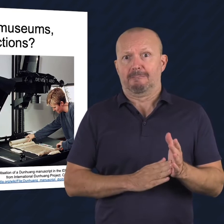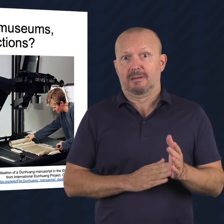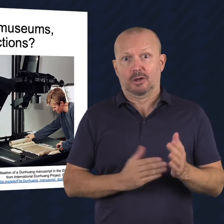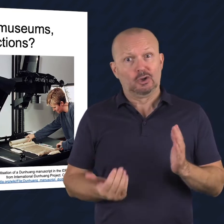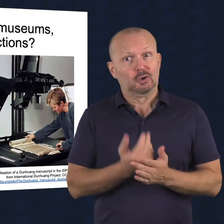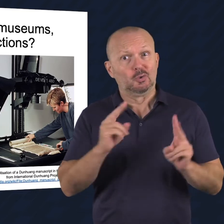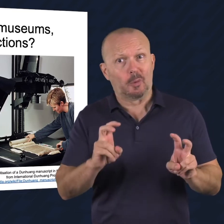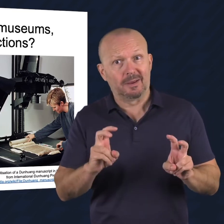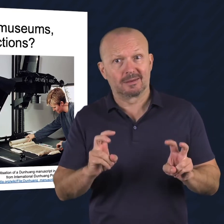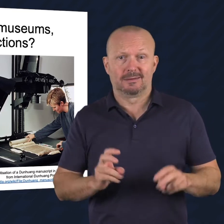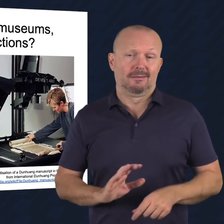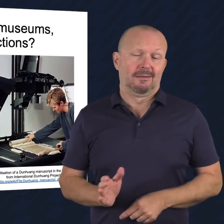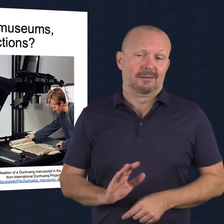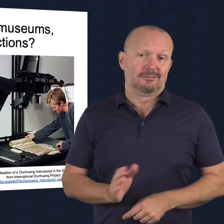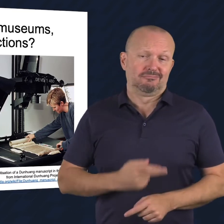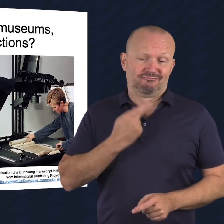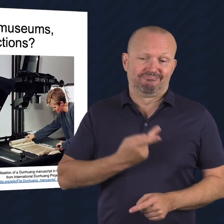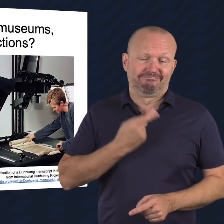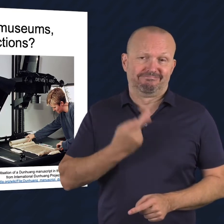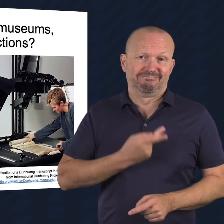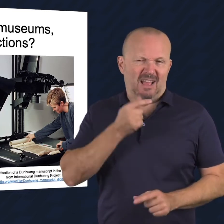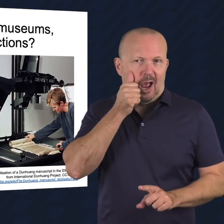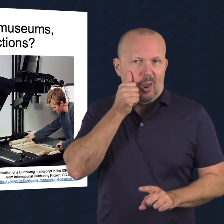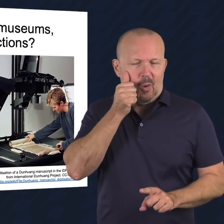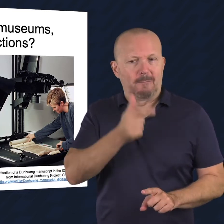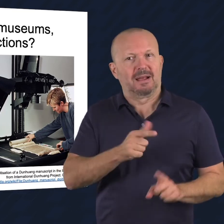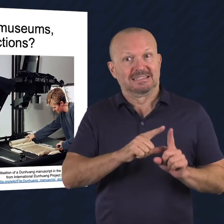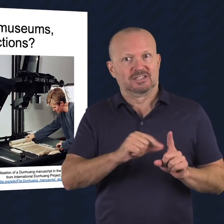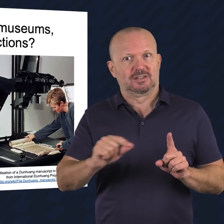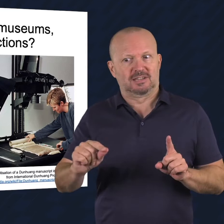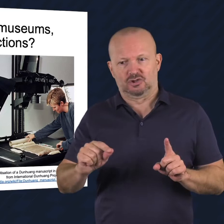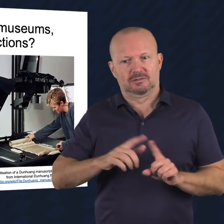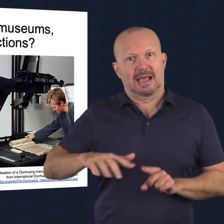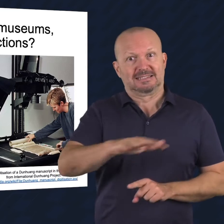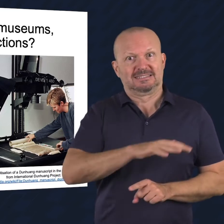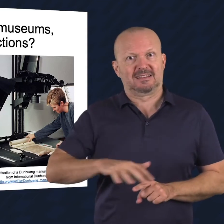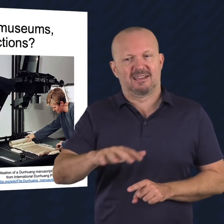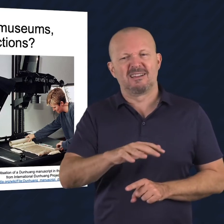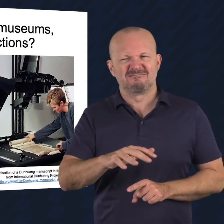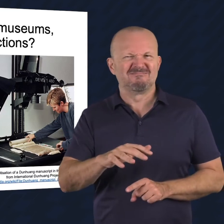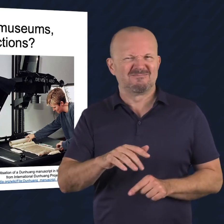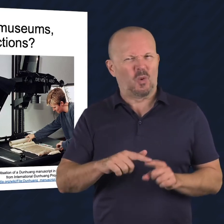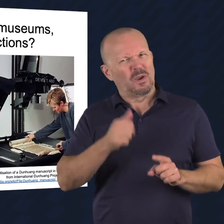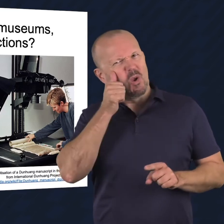That's a pretty new and rarely discussed topic over NDF, isn't it? I'm joking. Digitisation, as a sector,